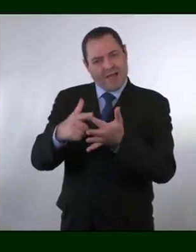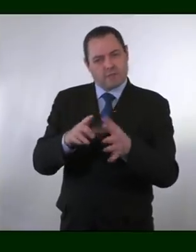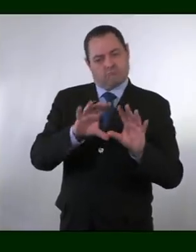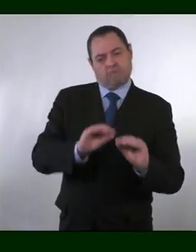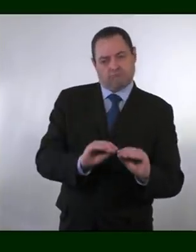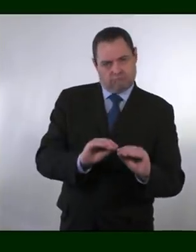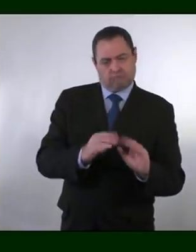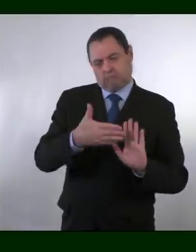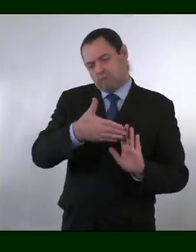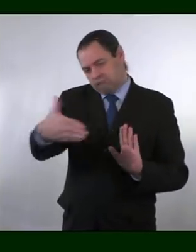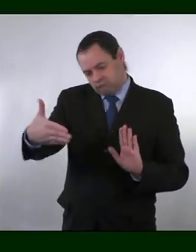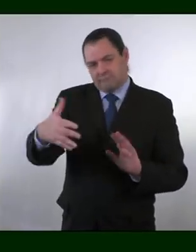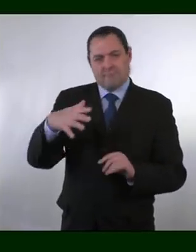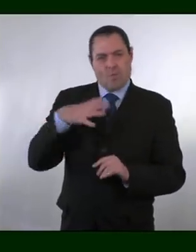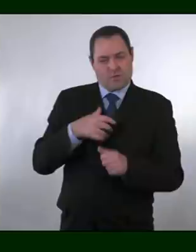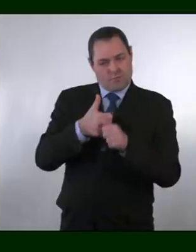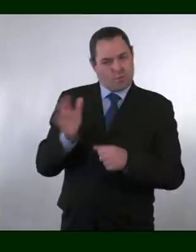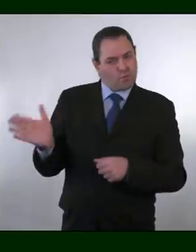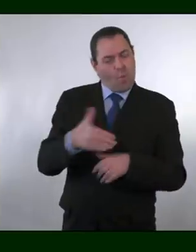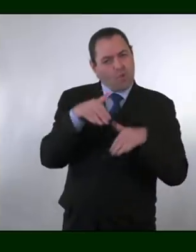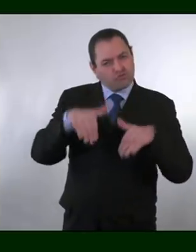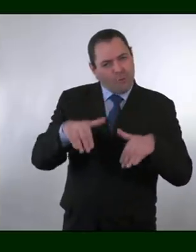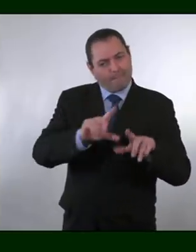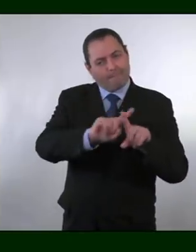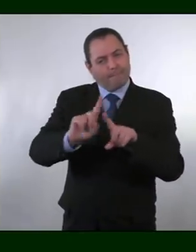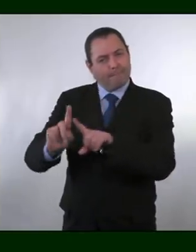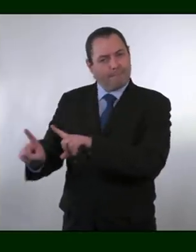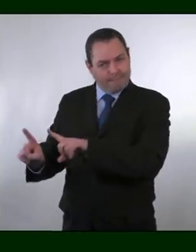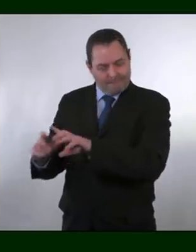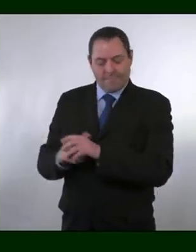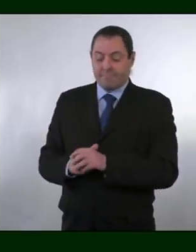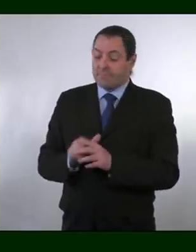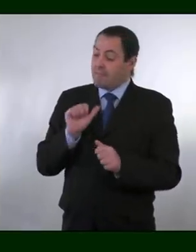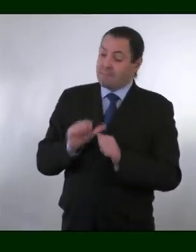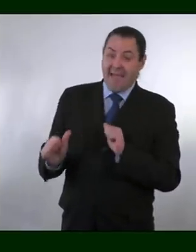all retailers. The best thing we can do is to get through this tough period